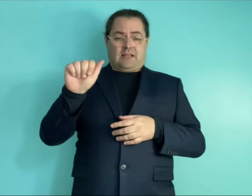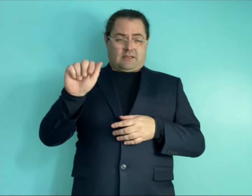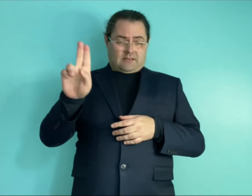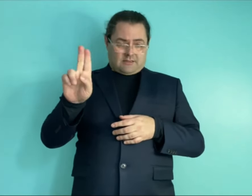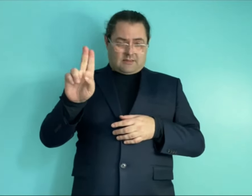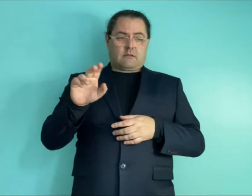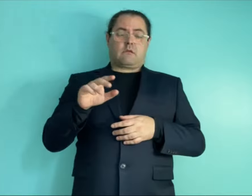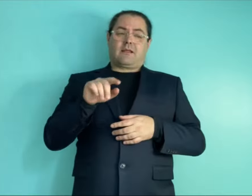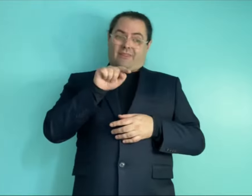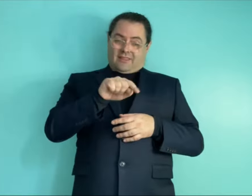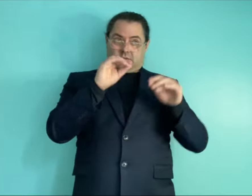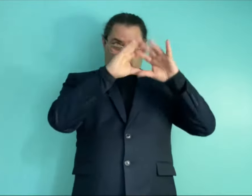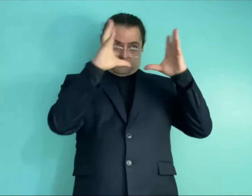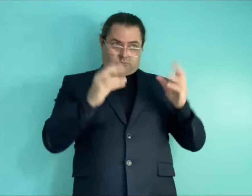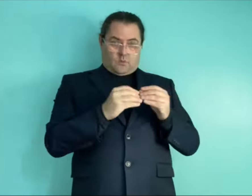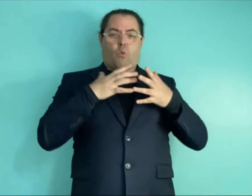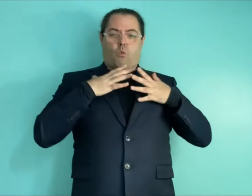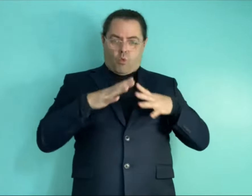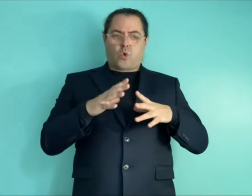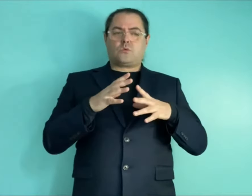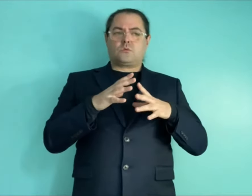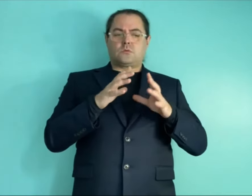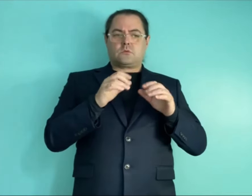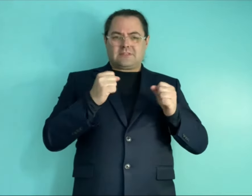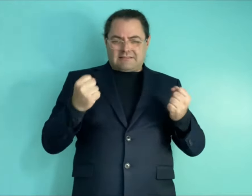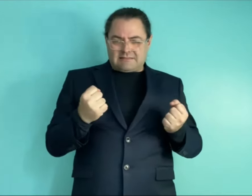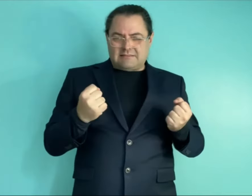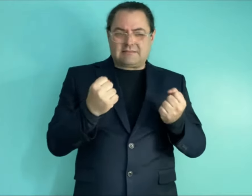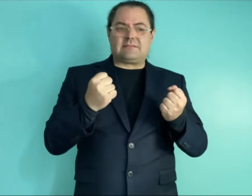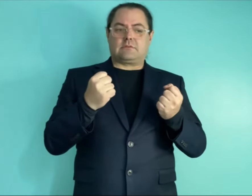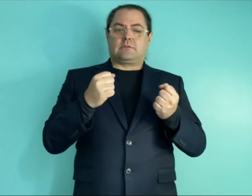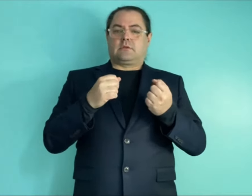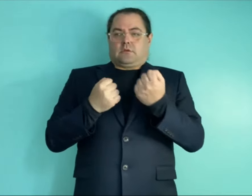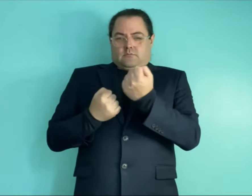the disability inclusion and disability rights in Africa and in relation